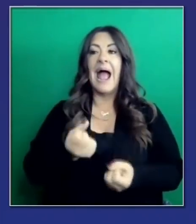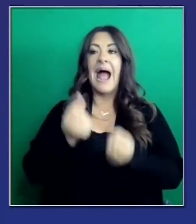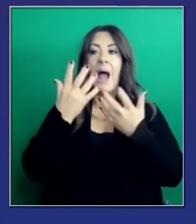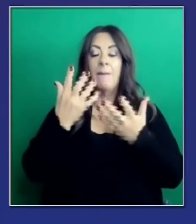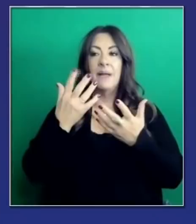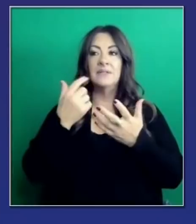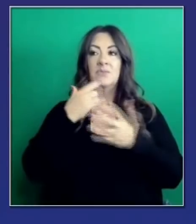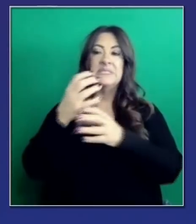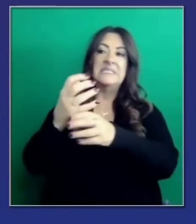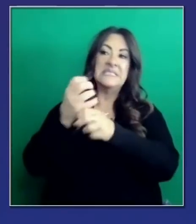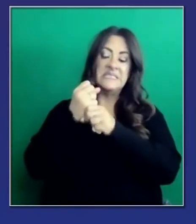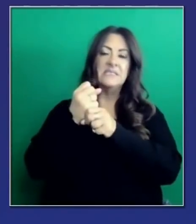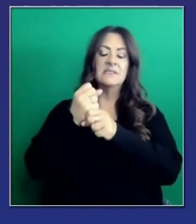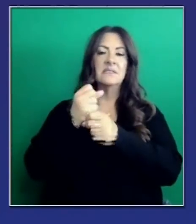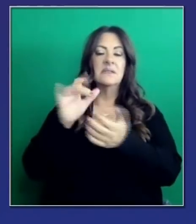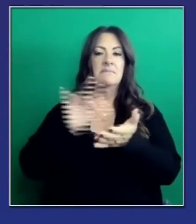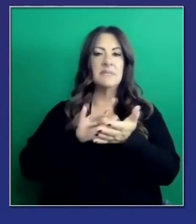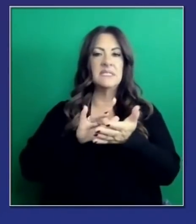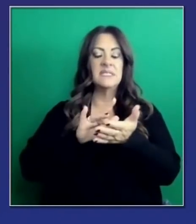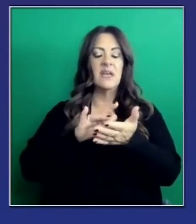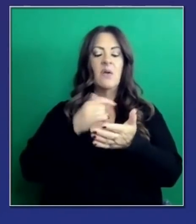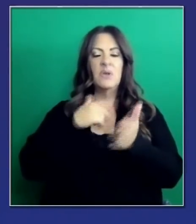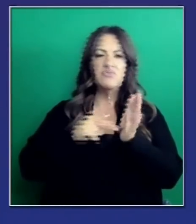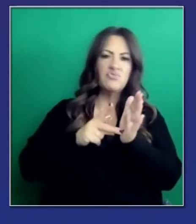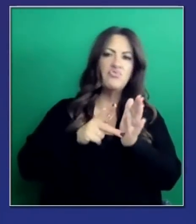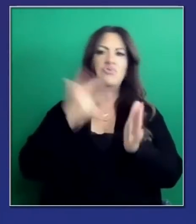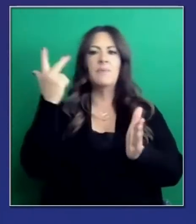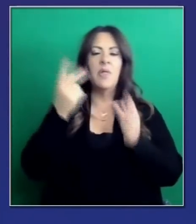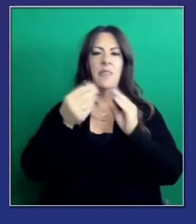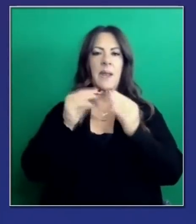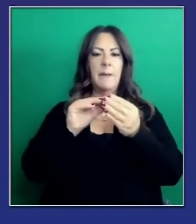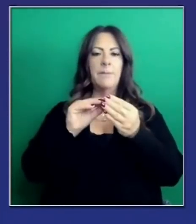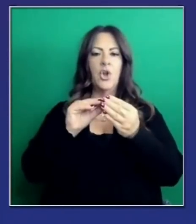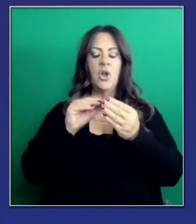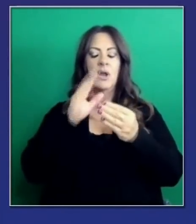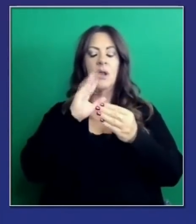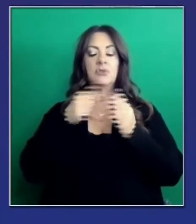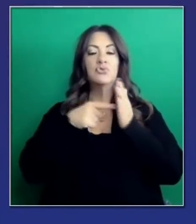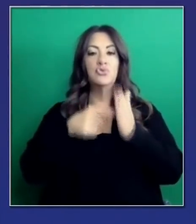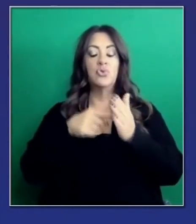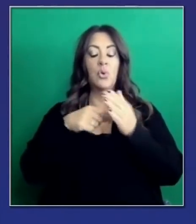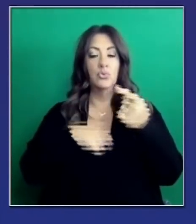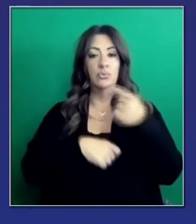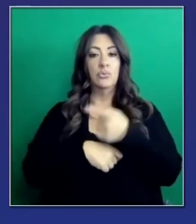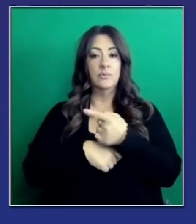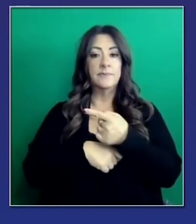ULTIMATELY -- WE HAVE TRIPLED THE VACCINE.